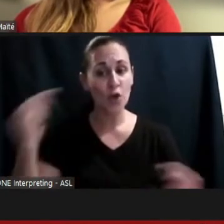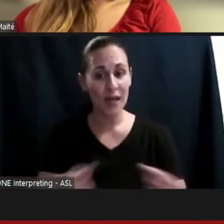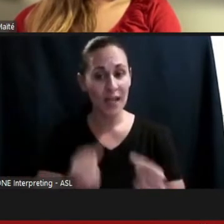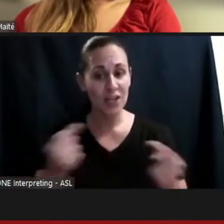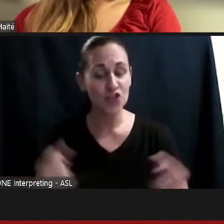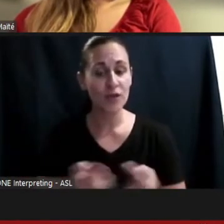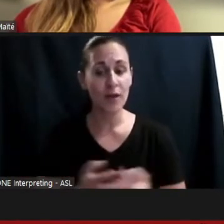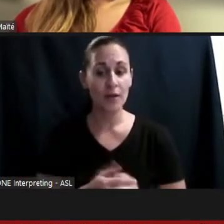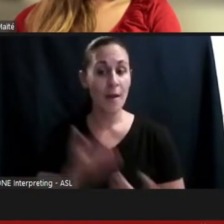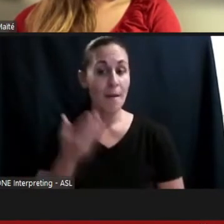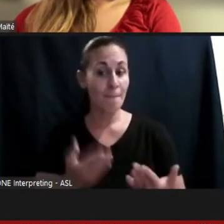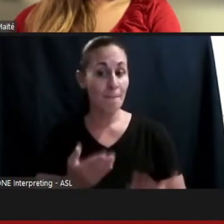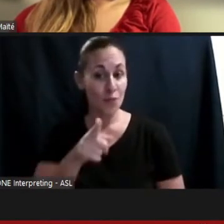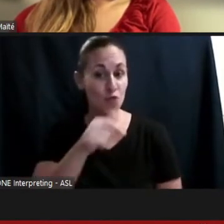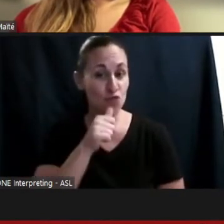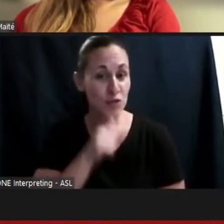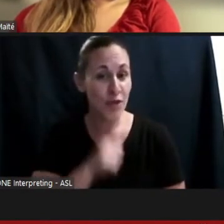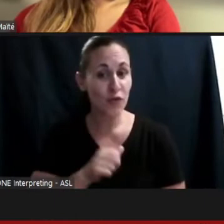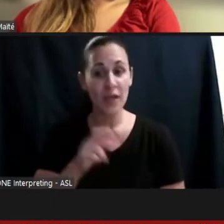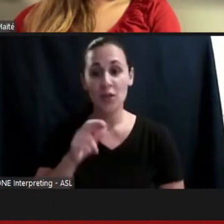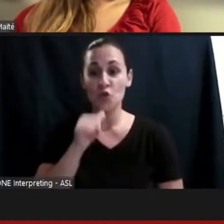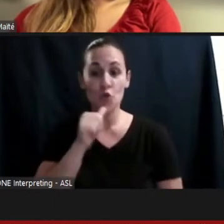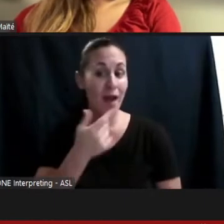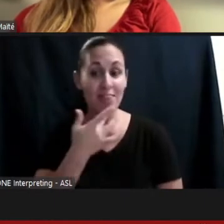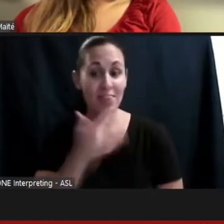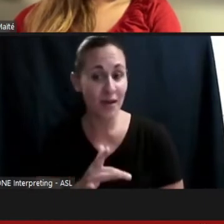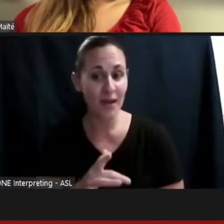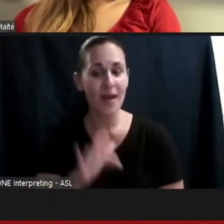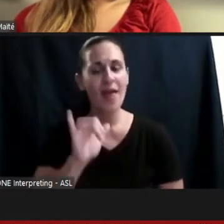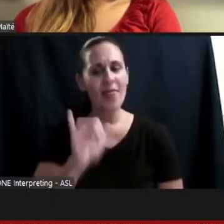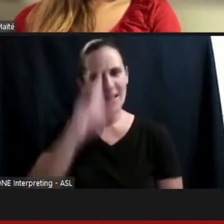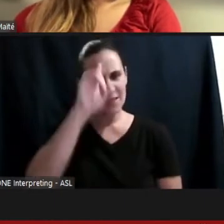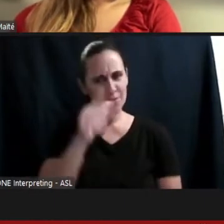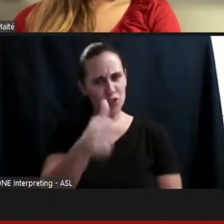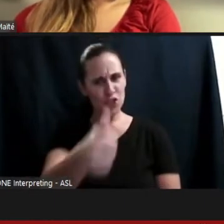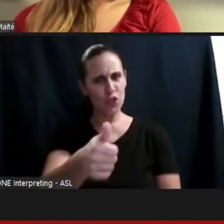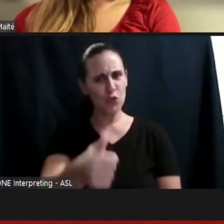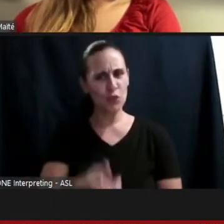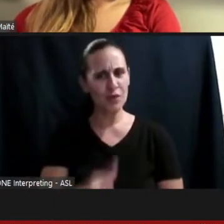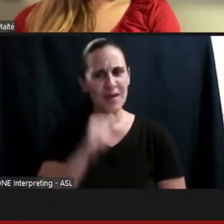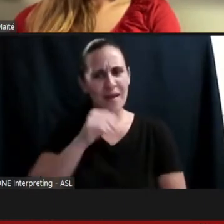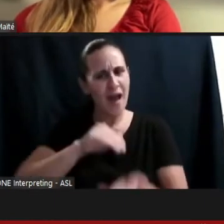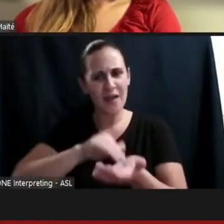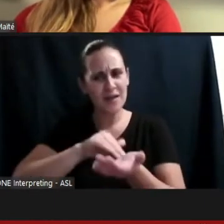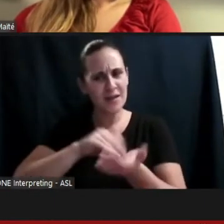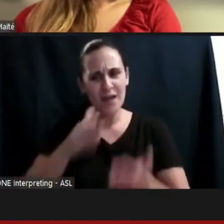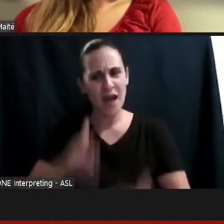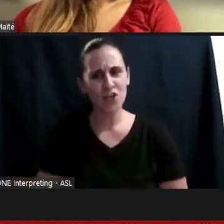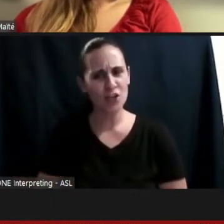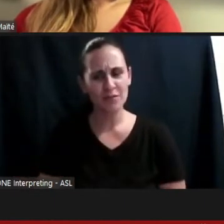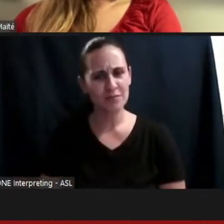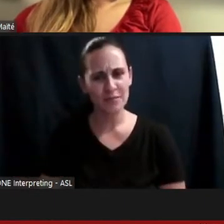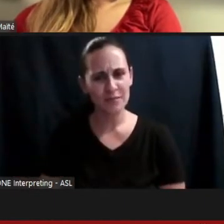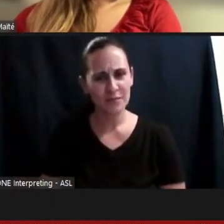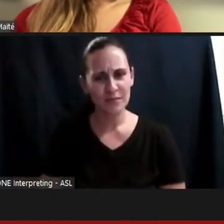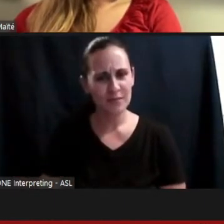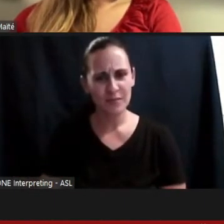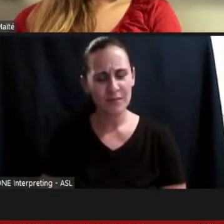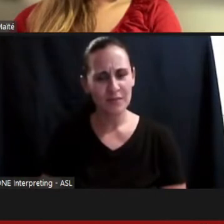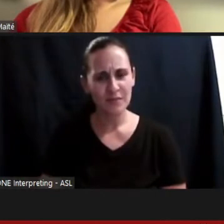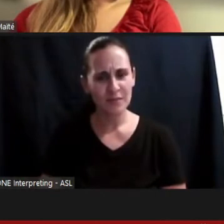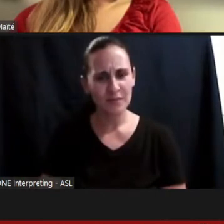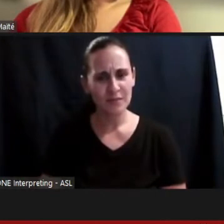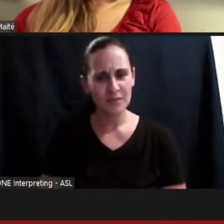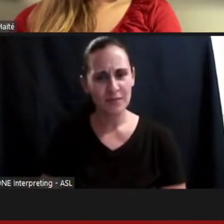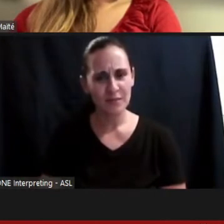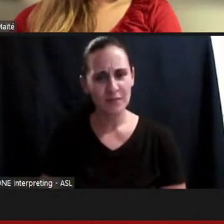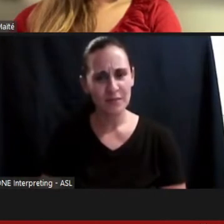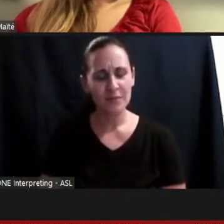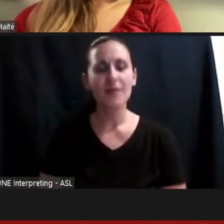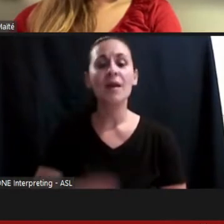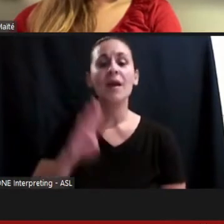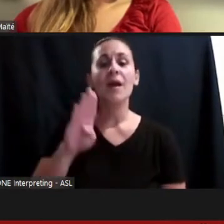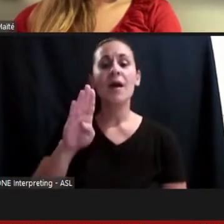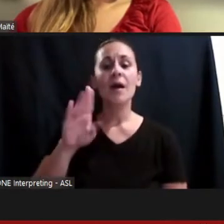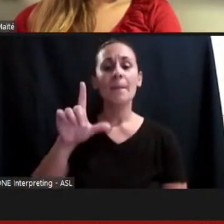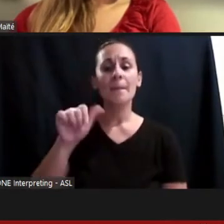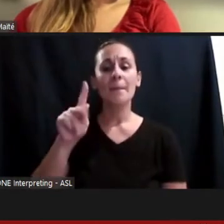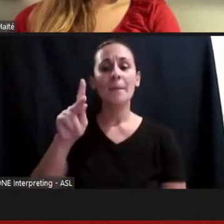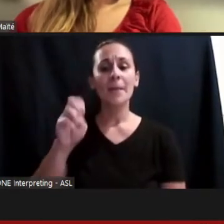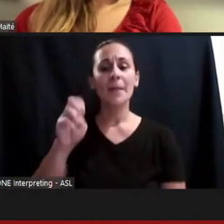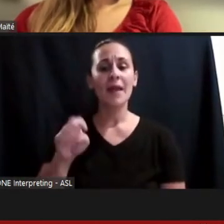are unfortunate. That's up to you. Not them. >>PETER POULLOS: Blake, I bought your 1st book of